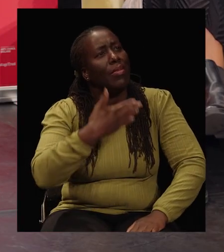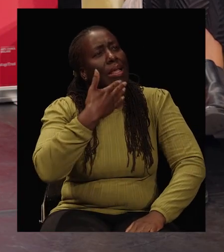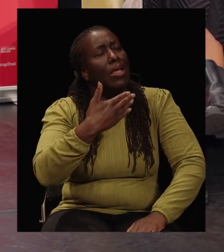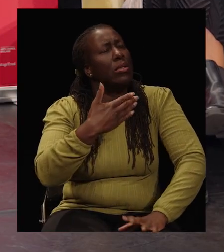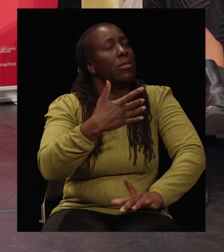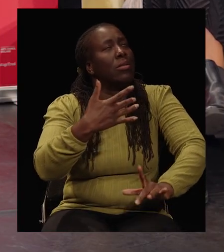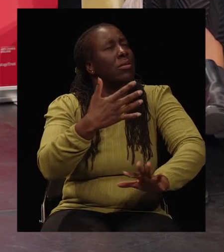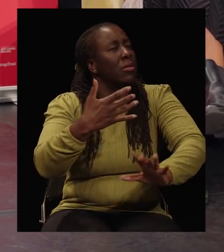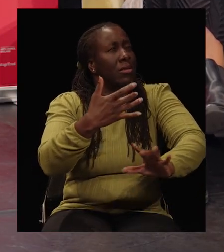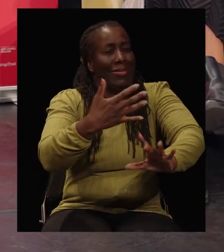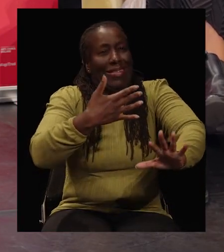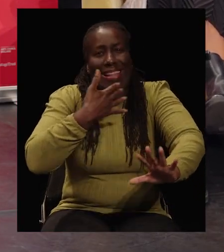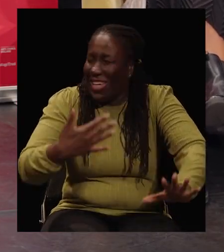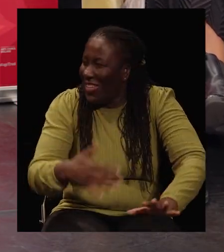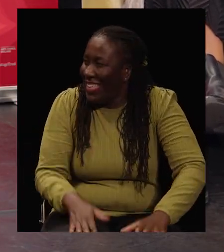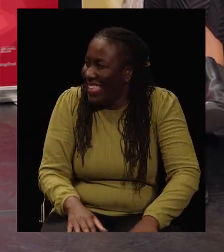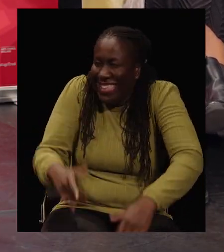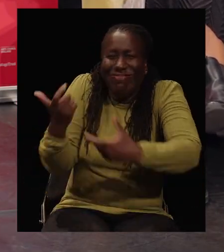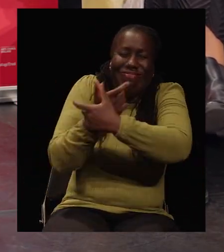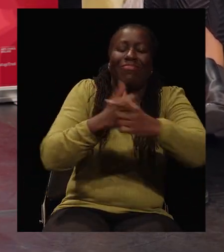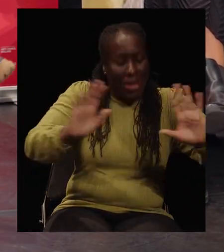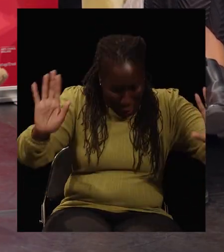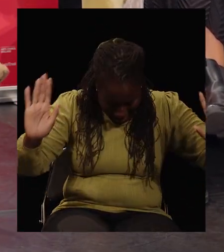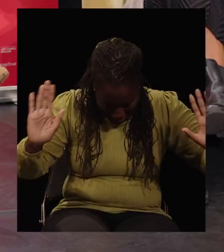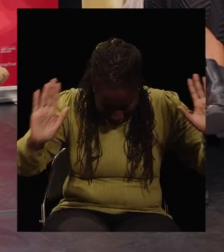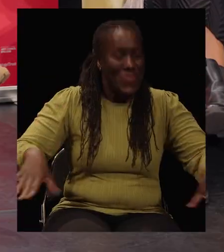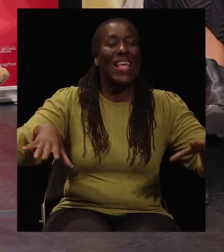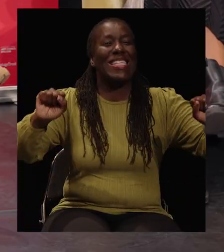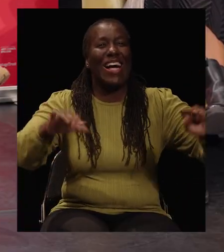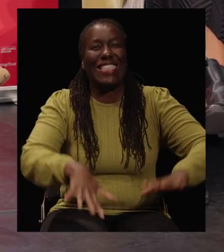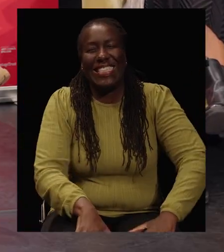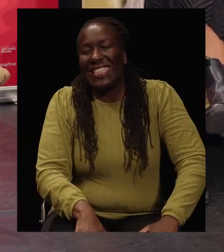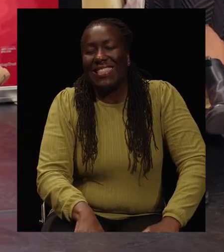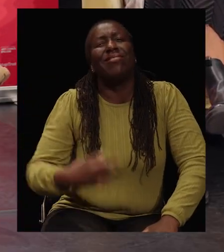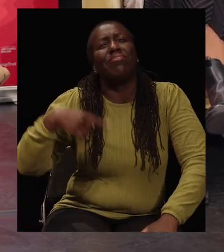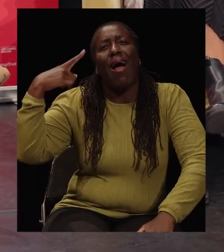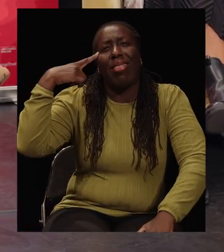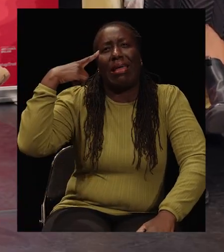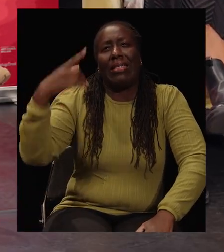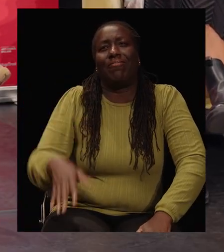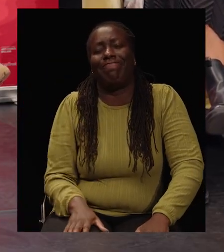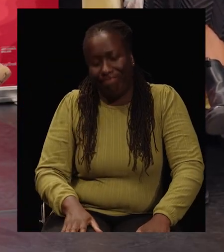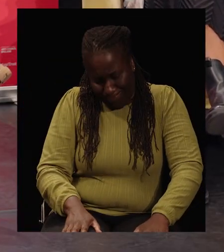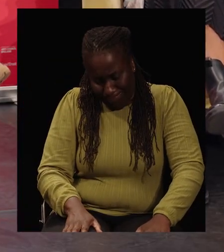Deep breath. Lots to unpack. Okay, let's start, let's start at the top. So I think certainly thinking about